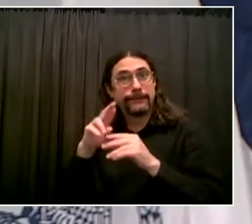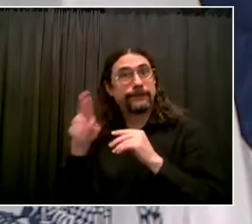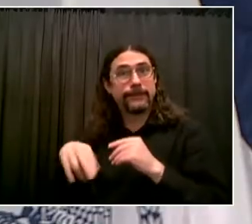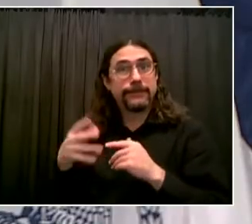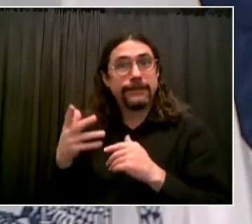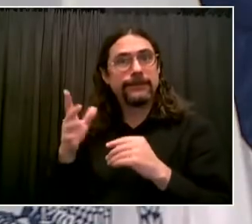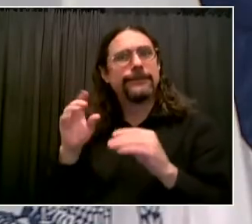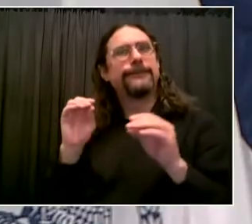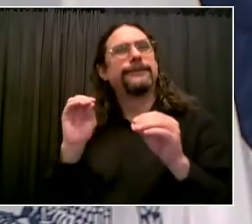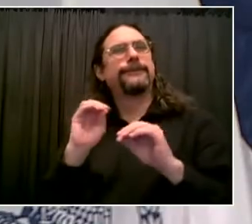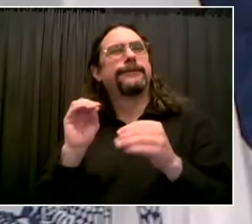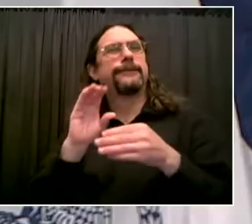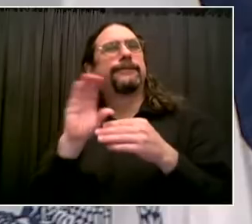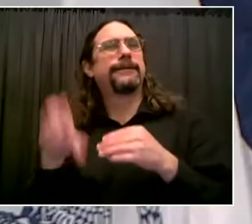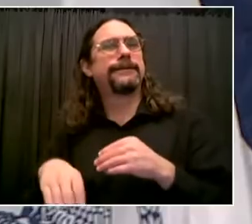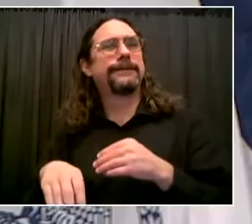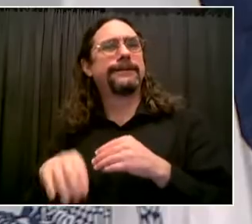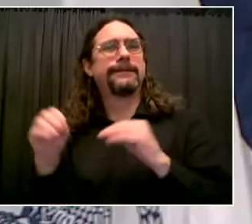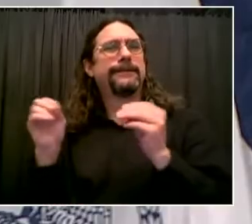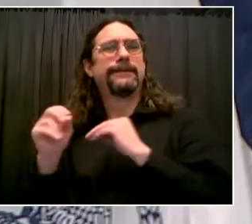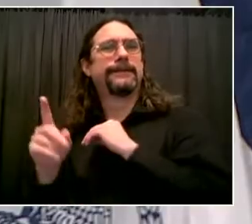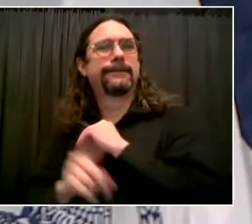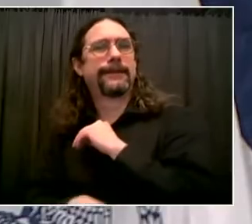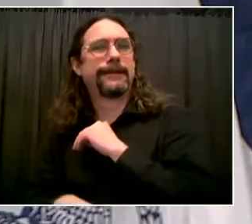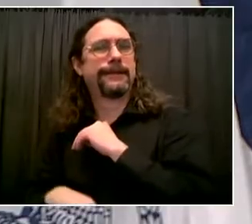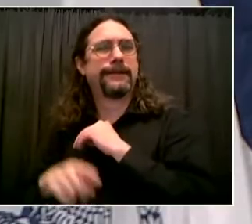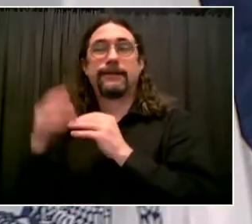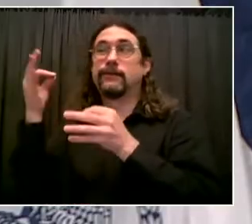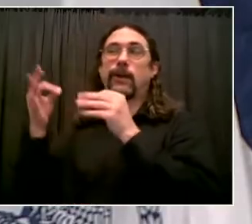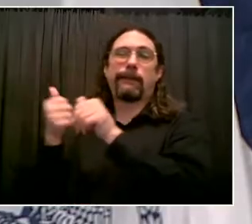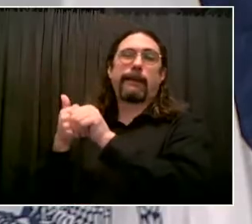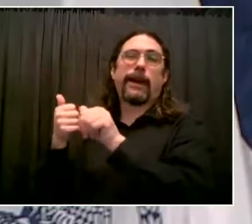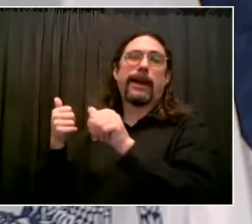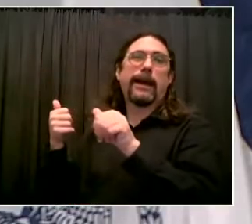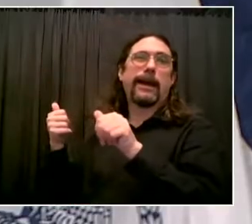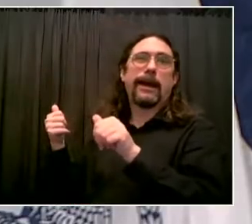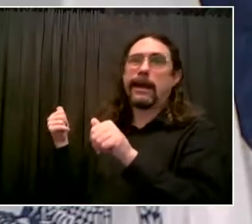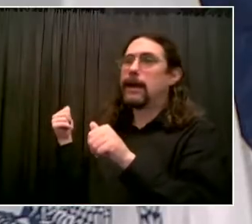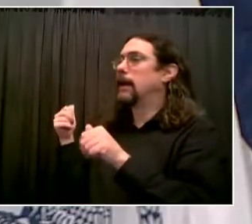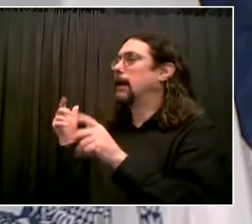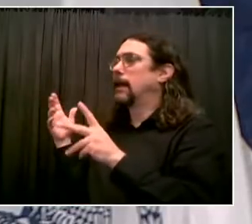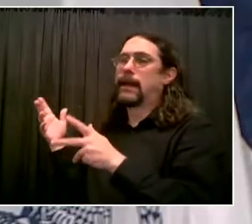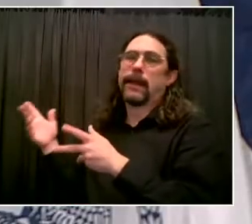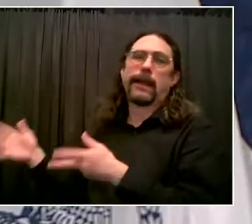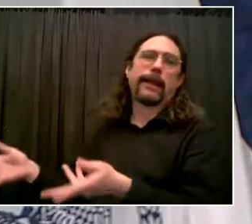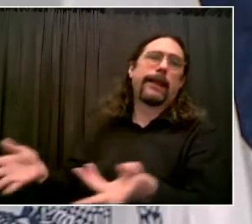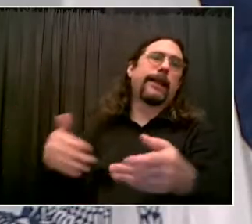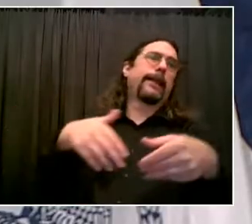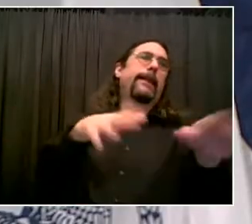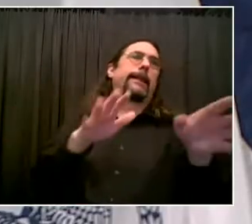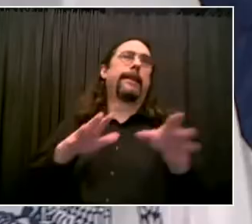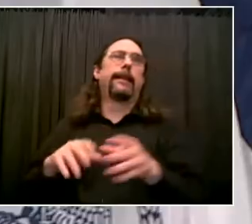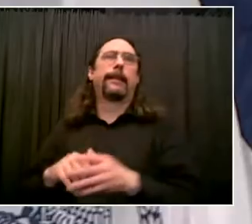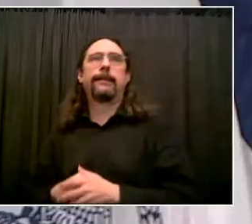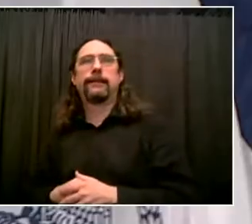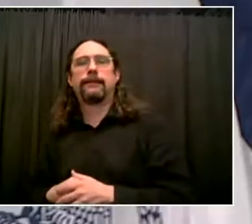FUNCTIONING. AND THERE WERE CONSEQUENCES THAT WAS BACKING UP EVERYTHING.